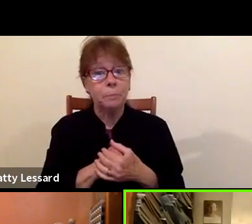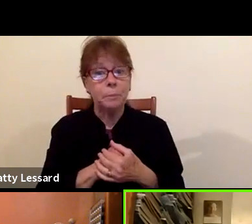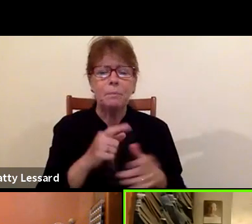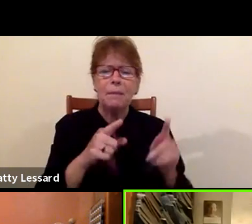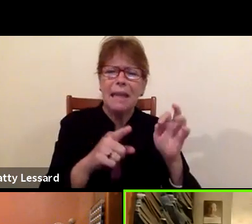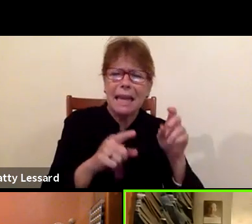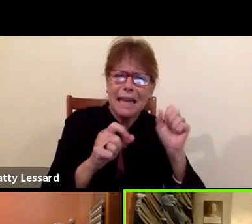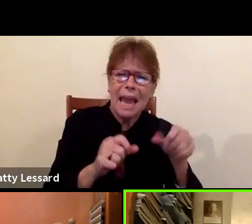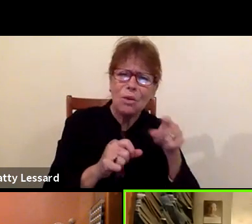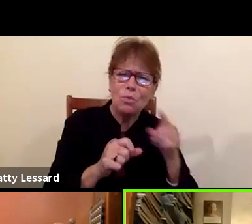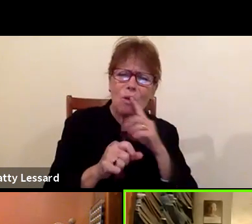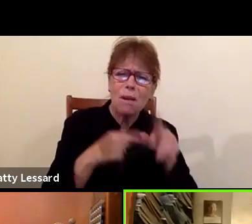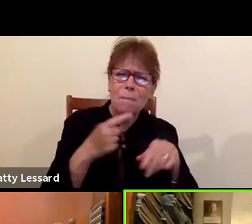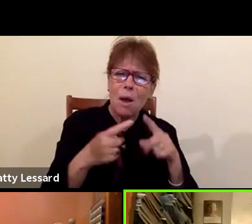But the study proves that it's true and the